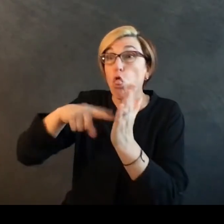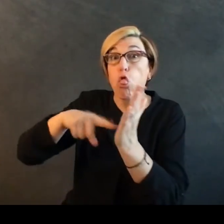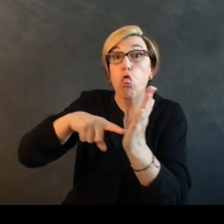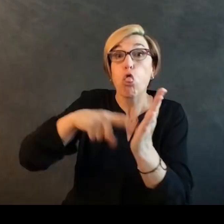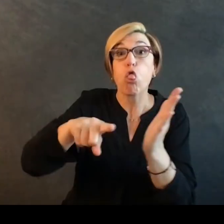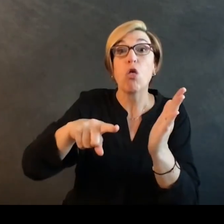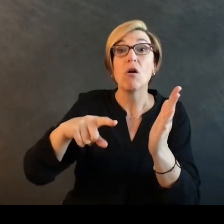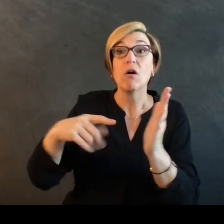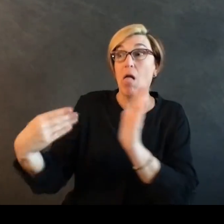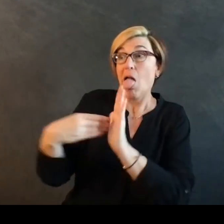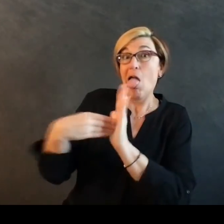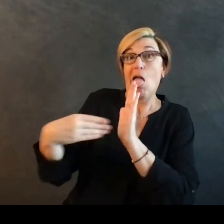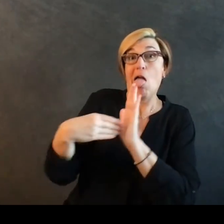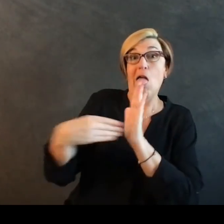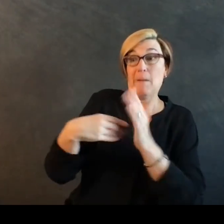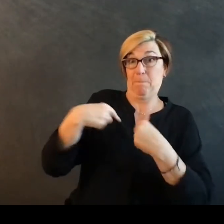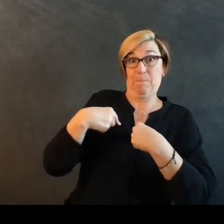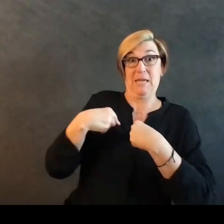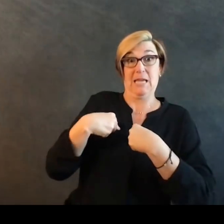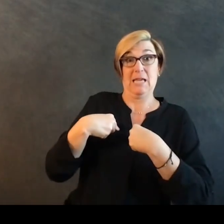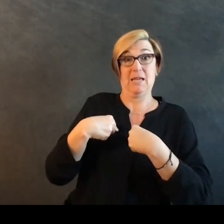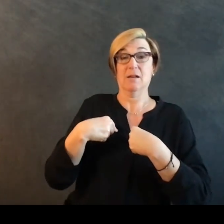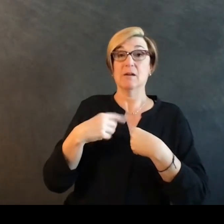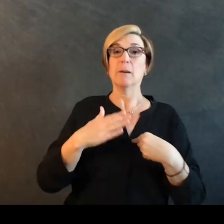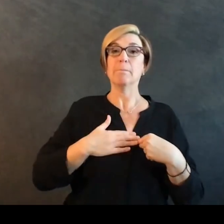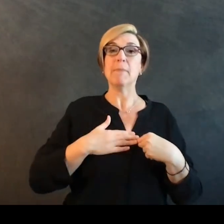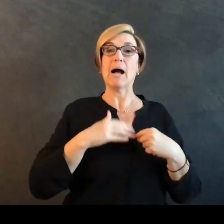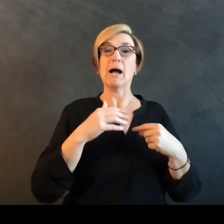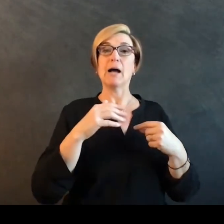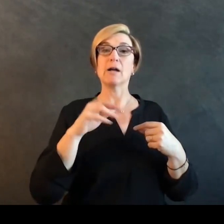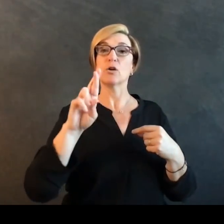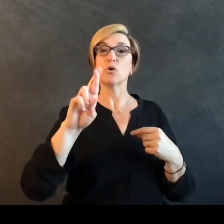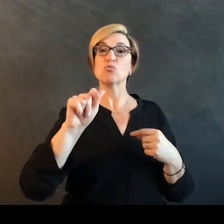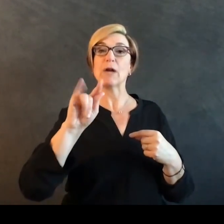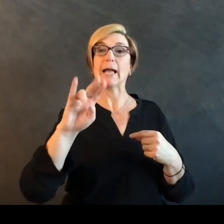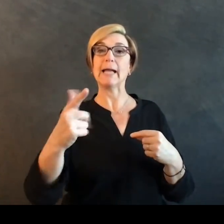want to focus on the people of this country even the people of the world